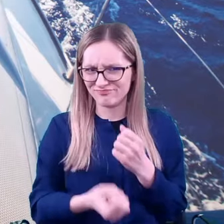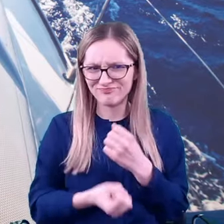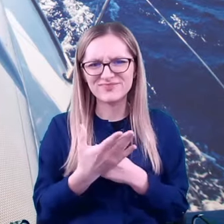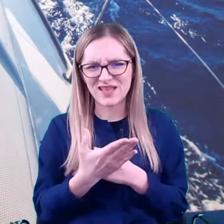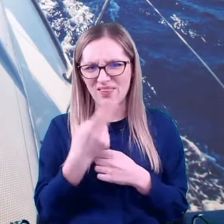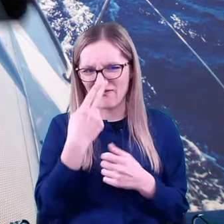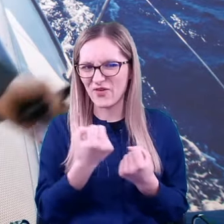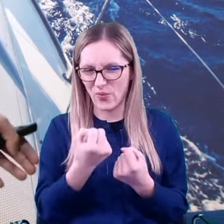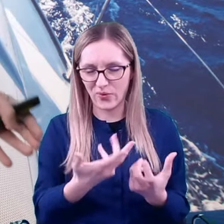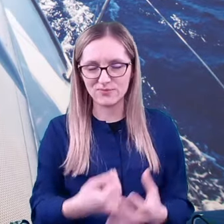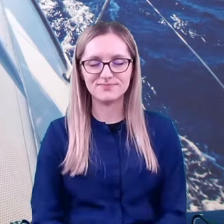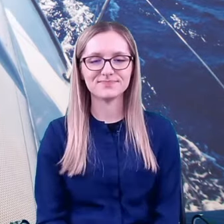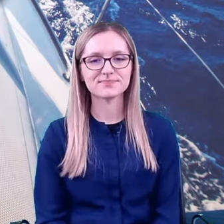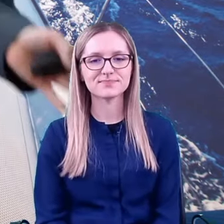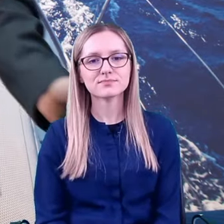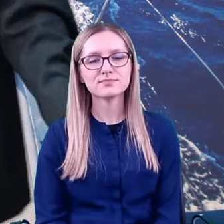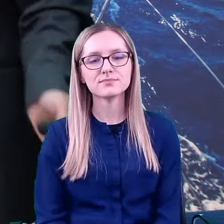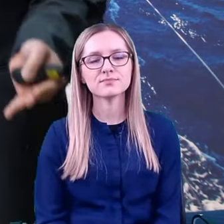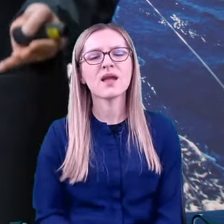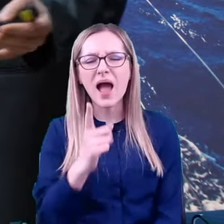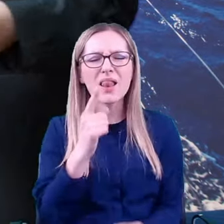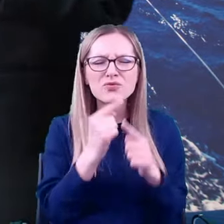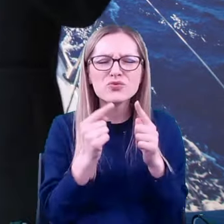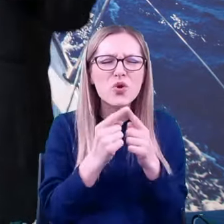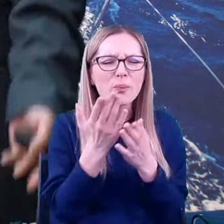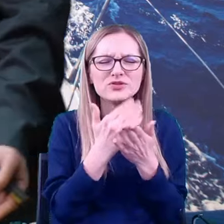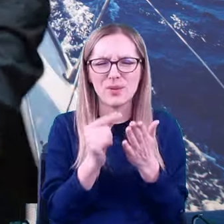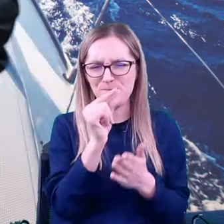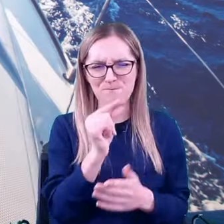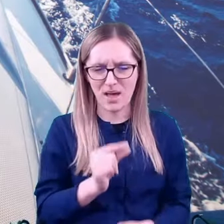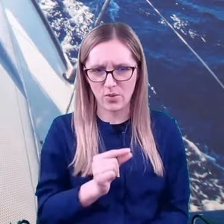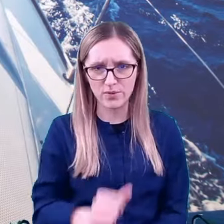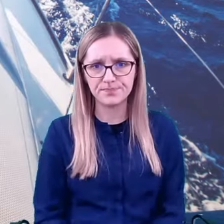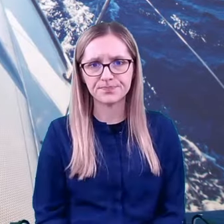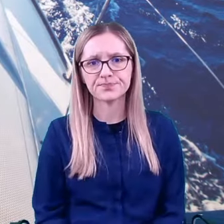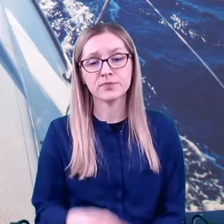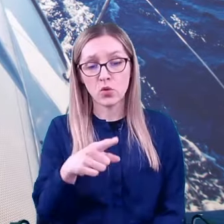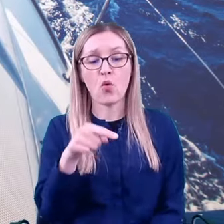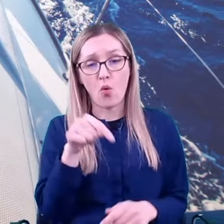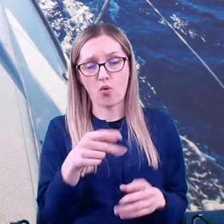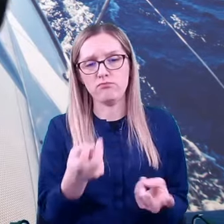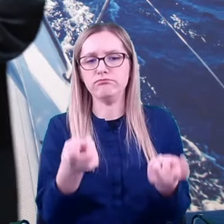However, only trace amounts are needed for the reaction to occur automatically.